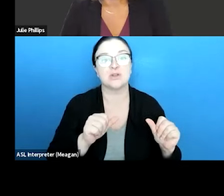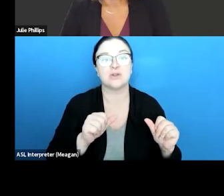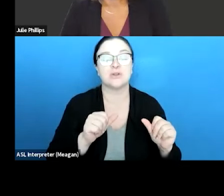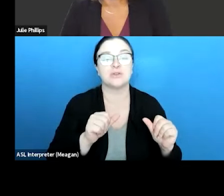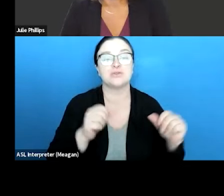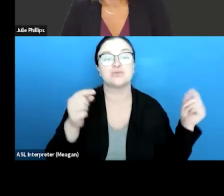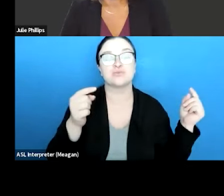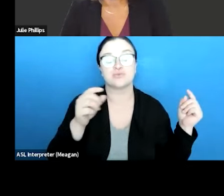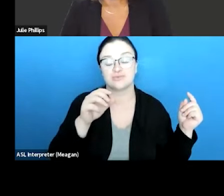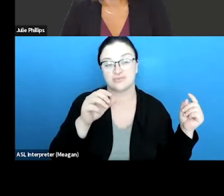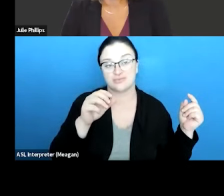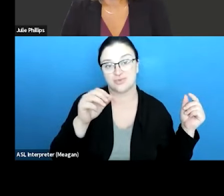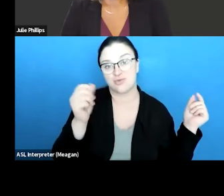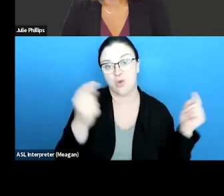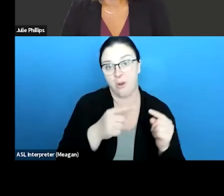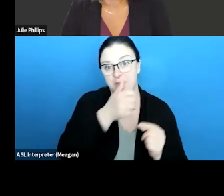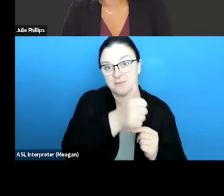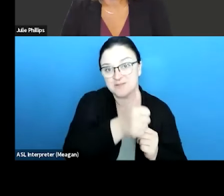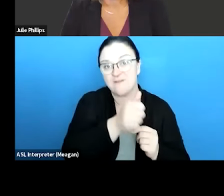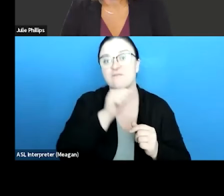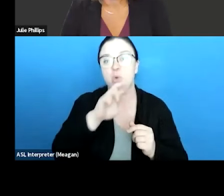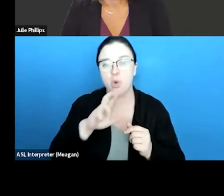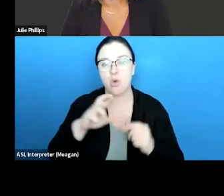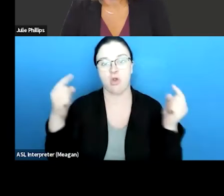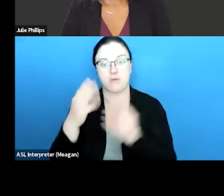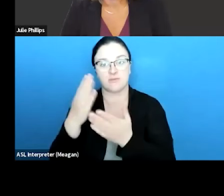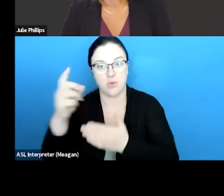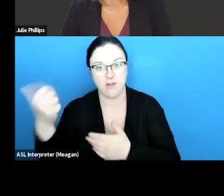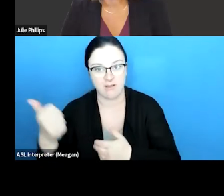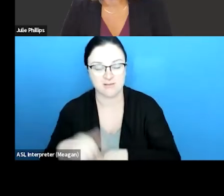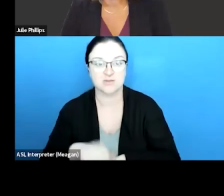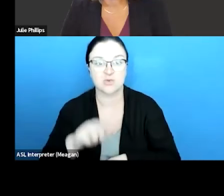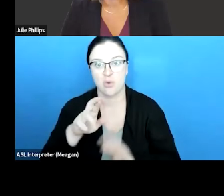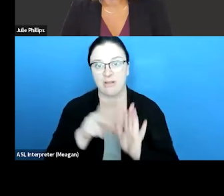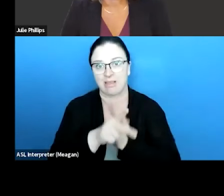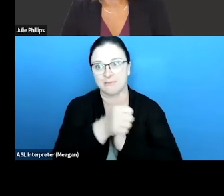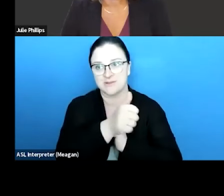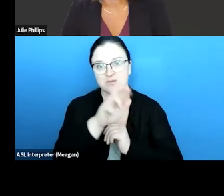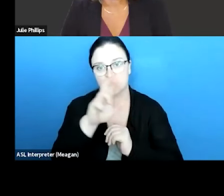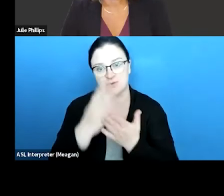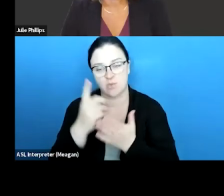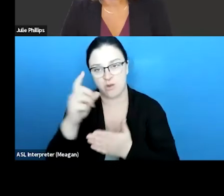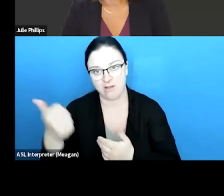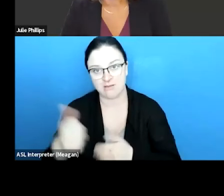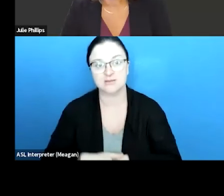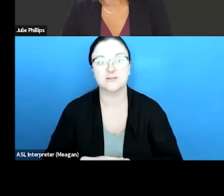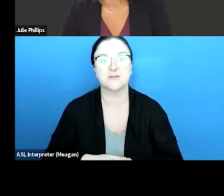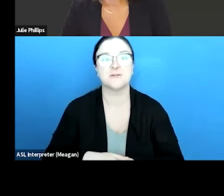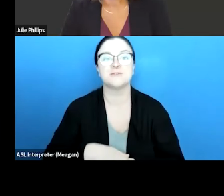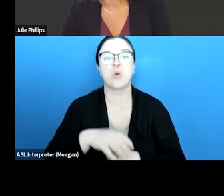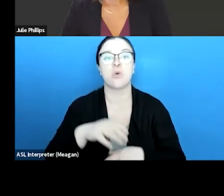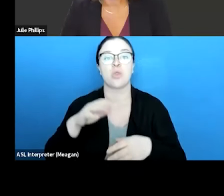And in this situation, law enforcement is dispatched along with a mobile team,